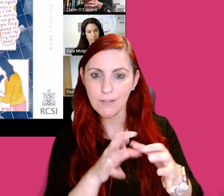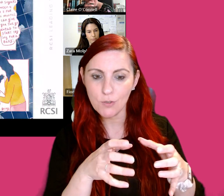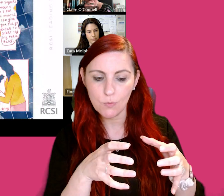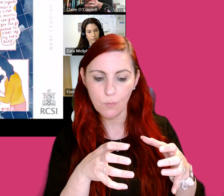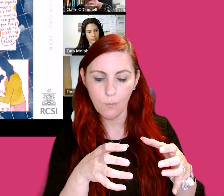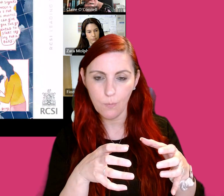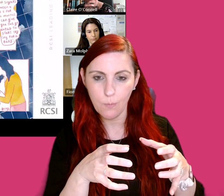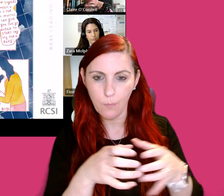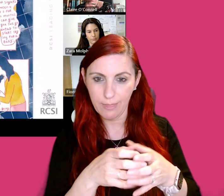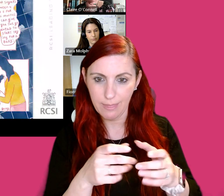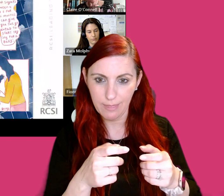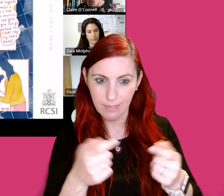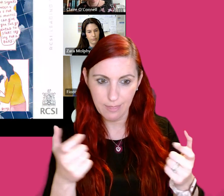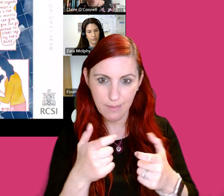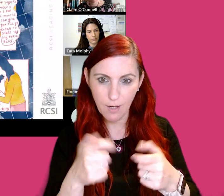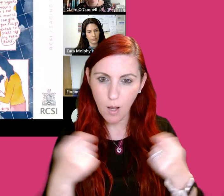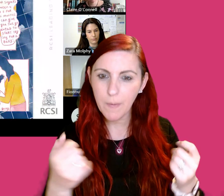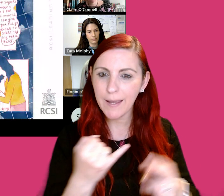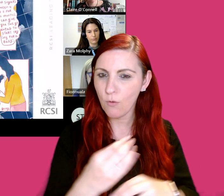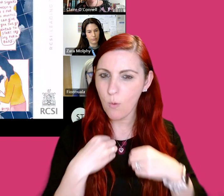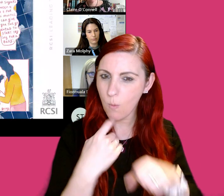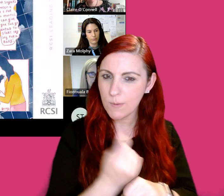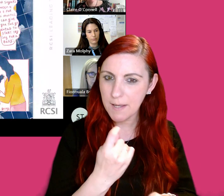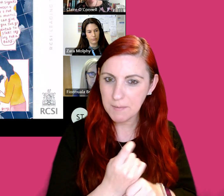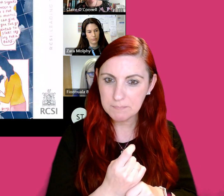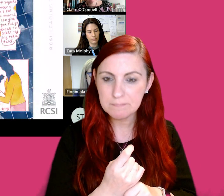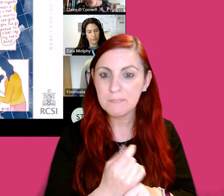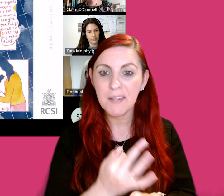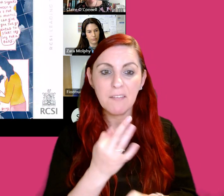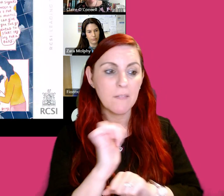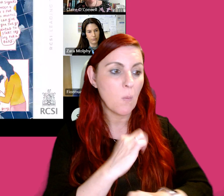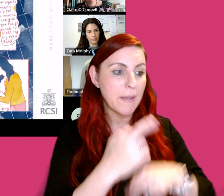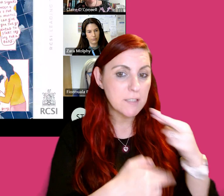the comic at their own pace so whether they were in a waiting room or whether they were